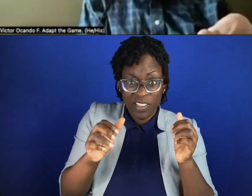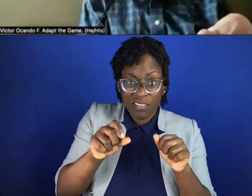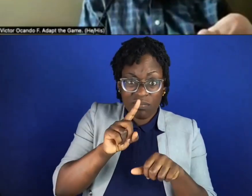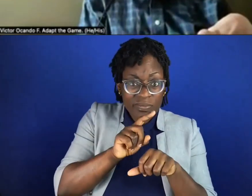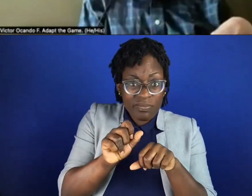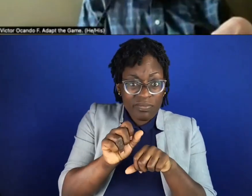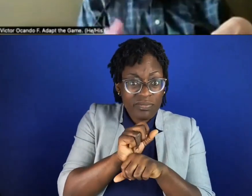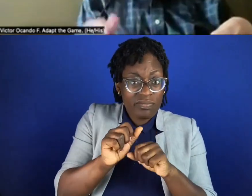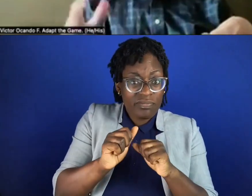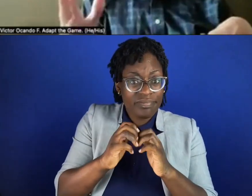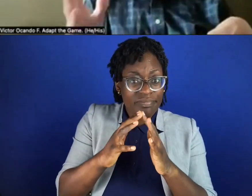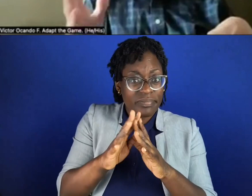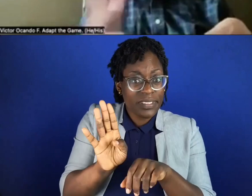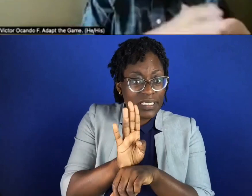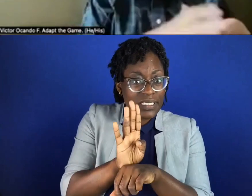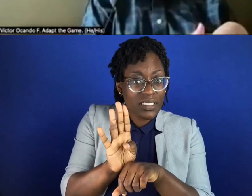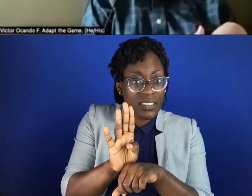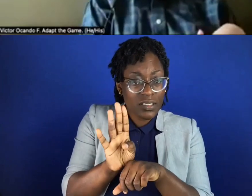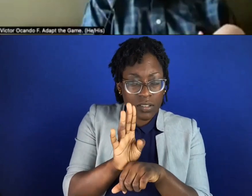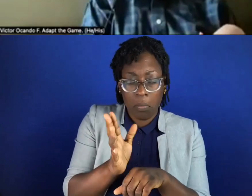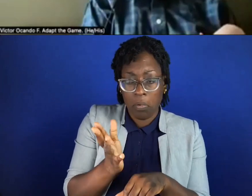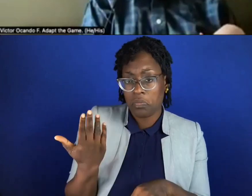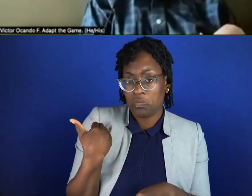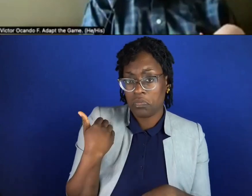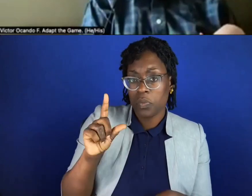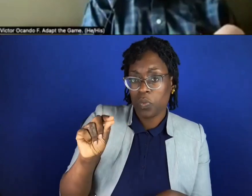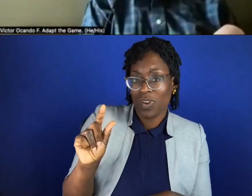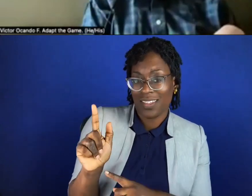you know it was back in 2021